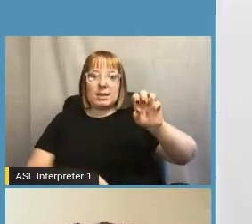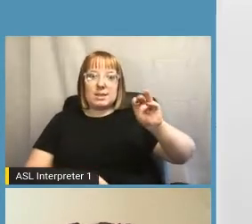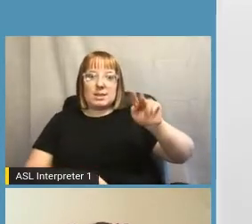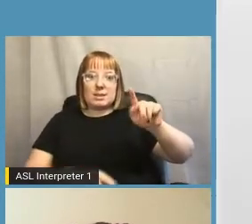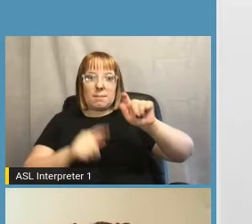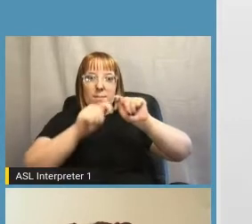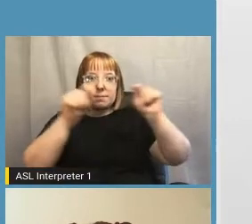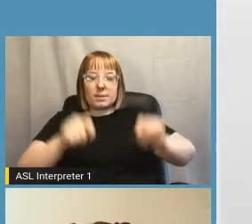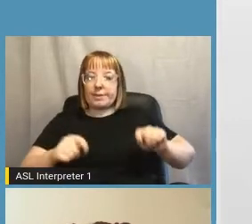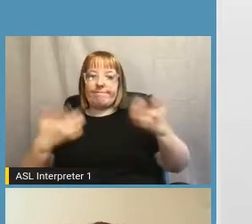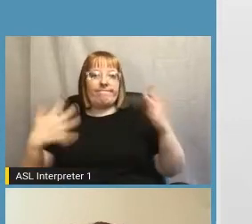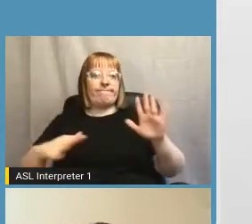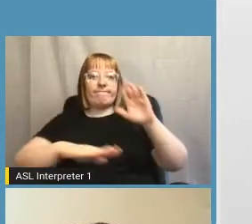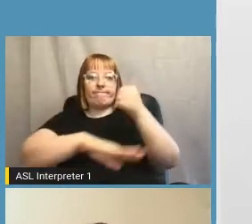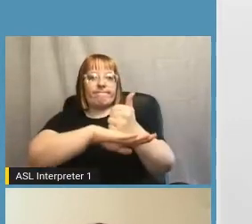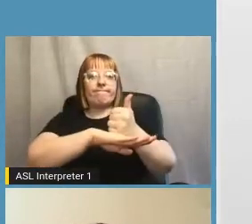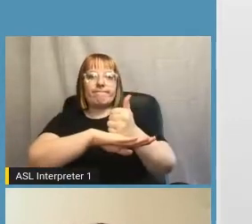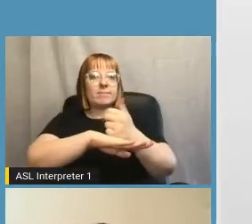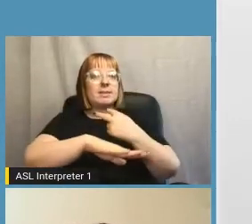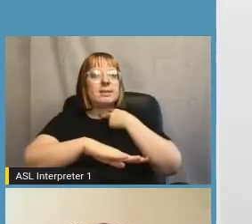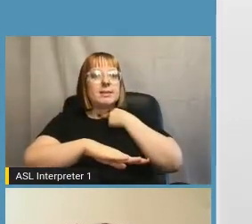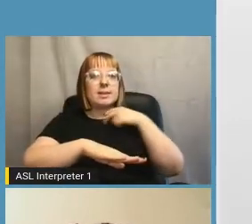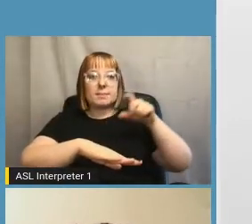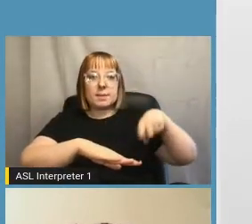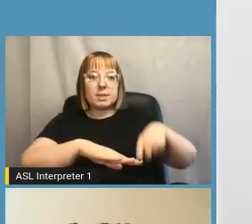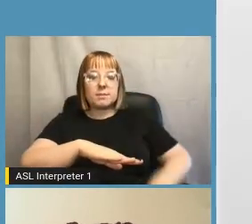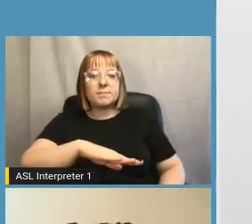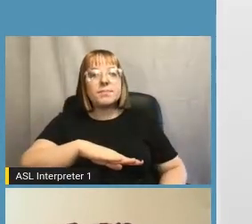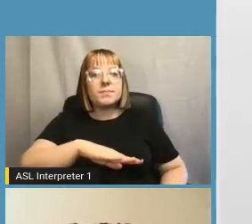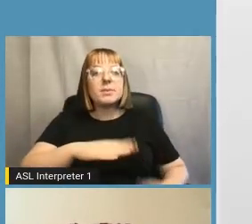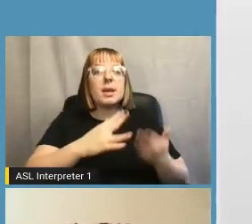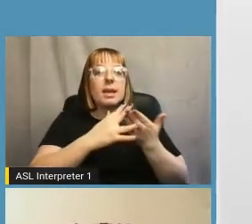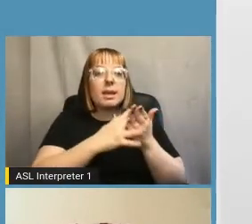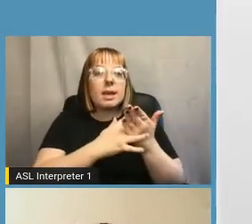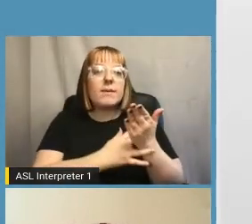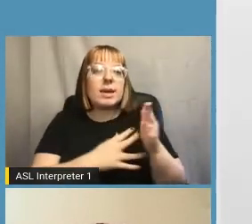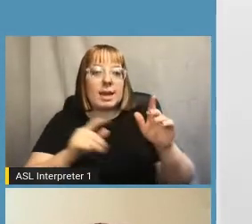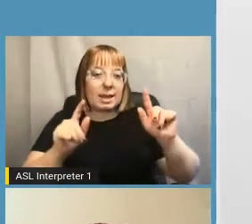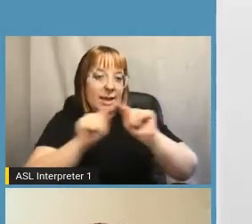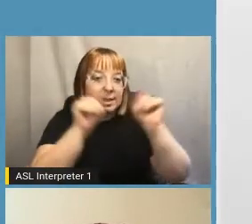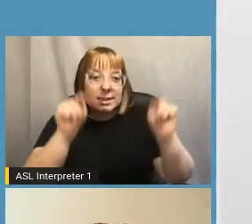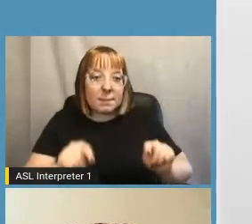provides so um you're going to be navigating a template basically by and you can put artwork